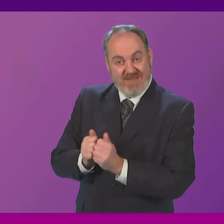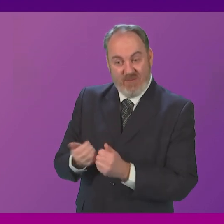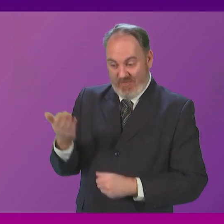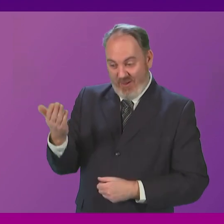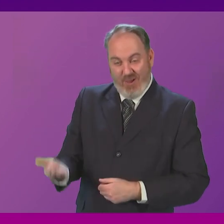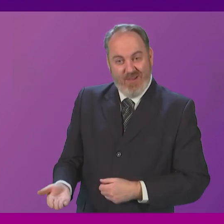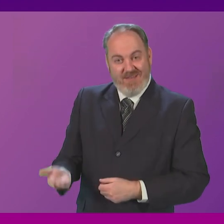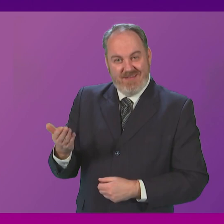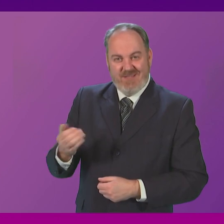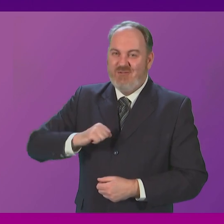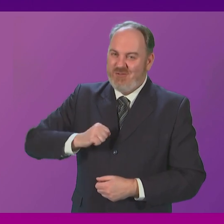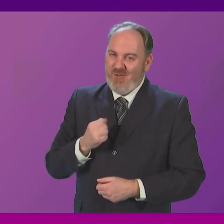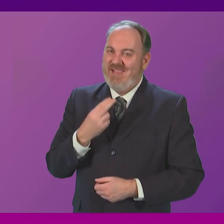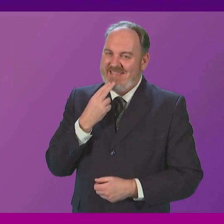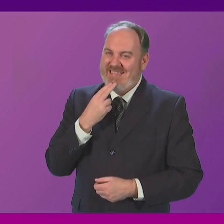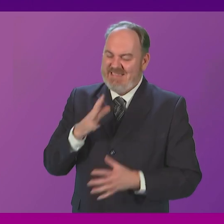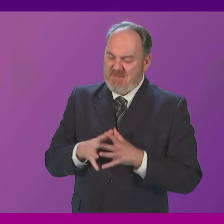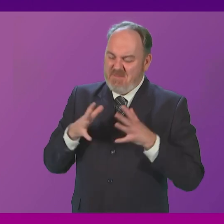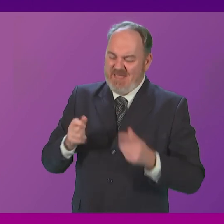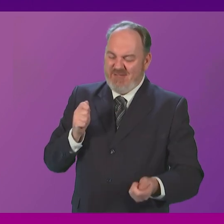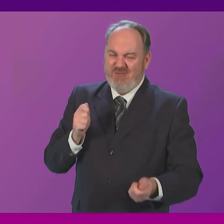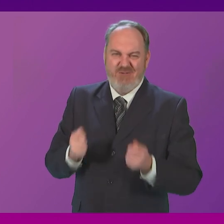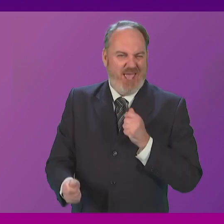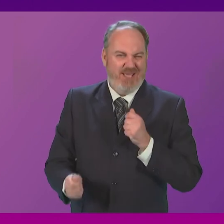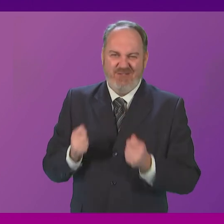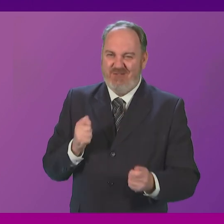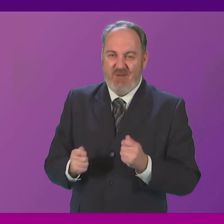Scotland needs a real alternative who is focused on the big challenges that our country is facing.